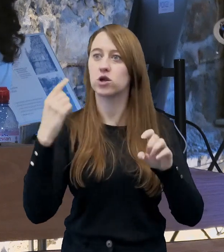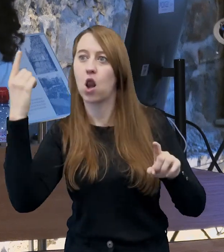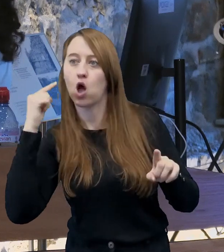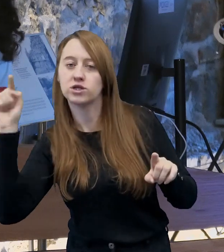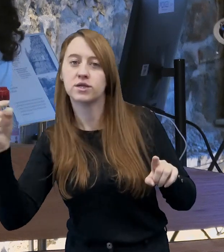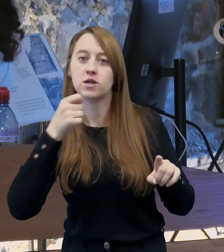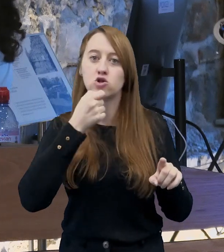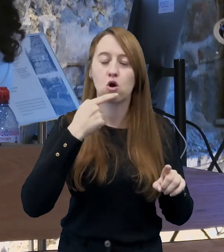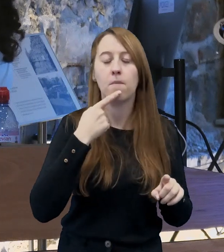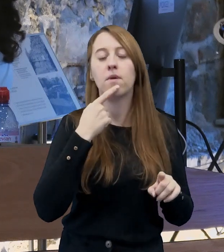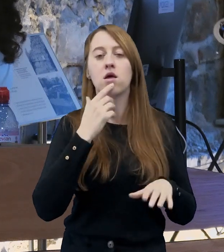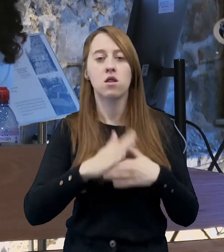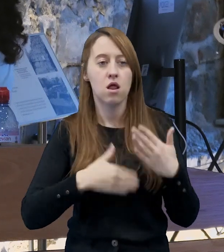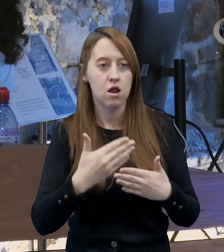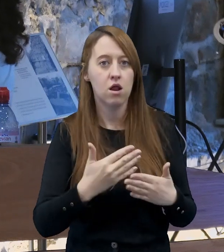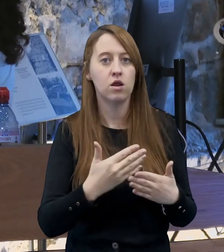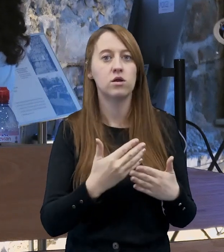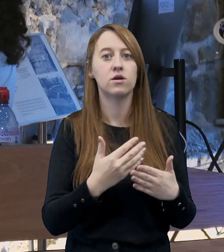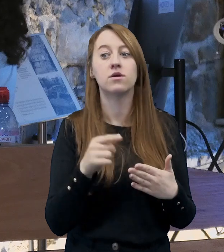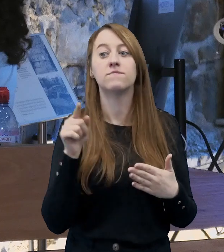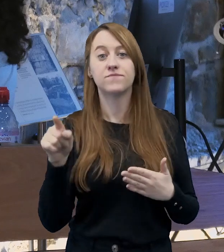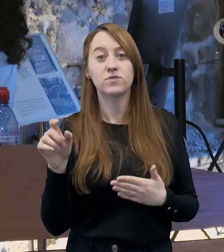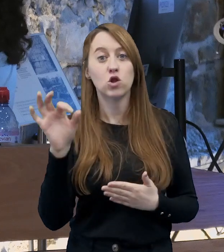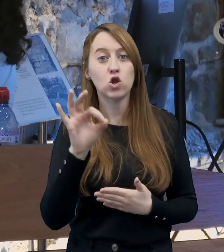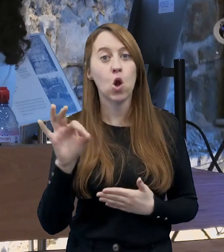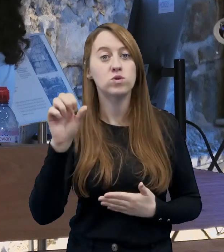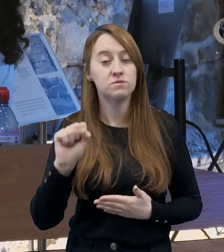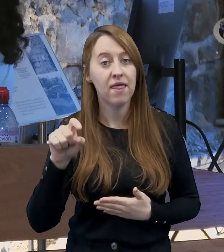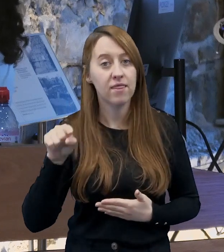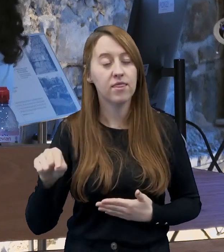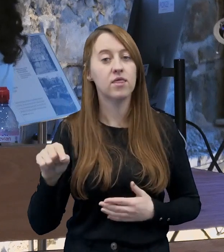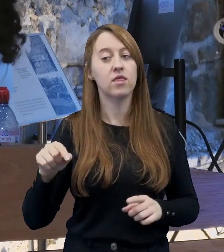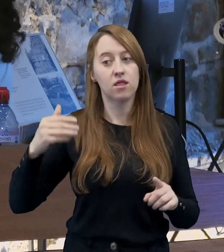And then again after Goldsmith had been, the bronze Goldsmith